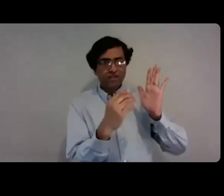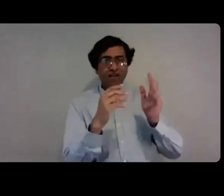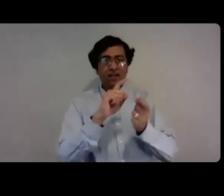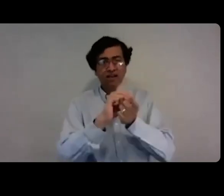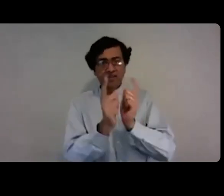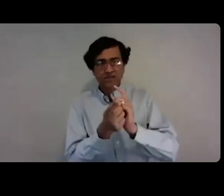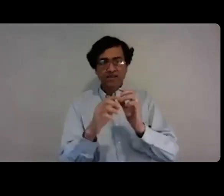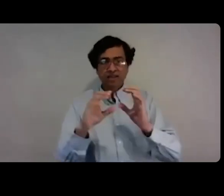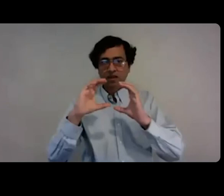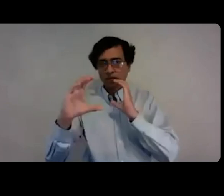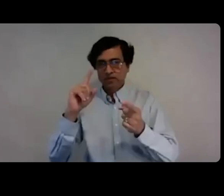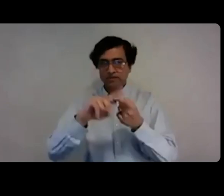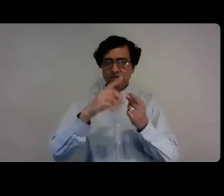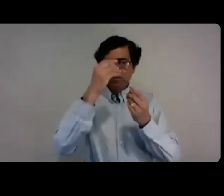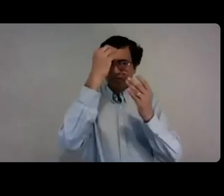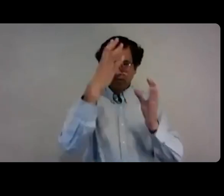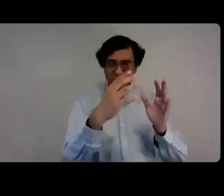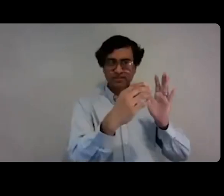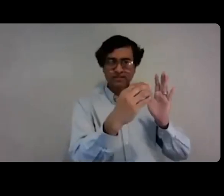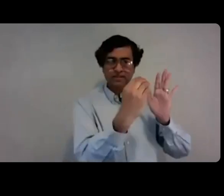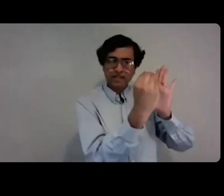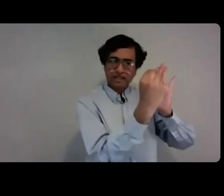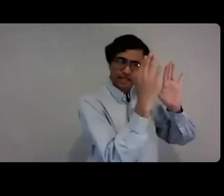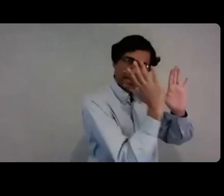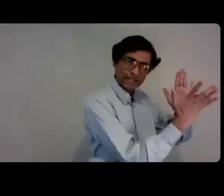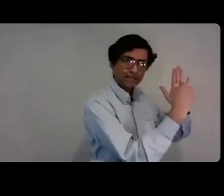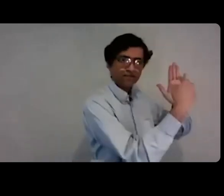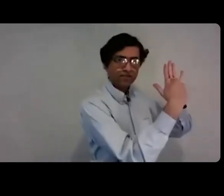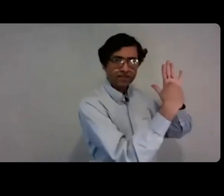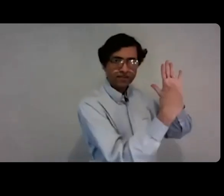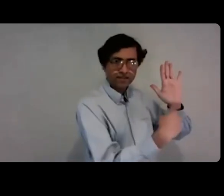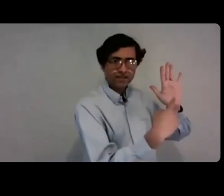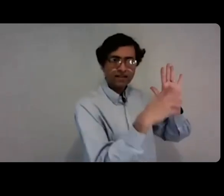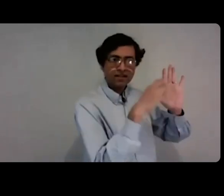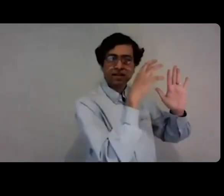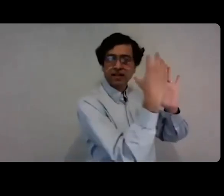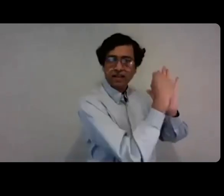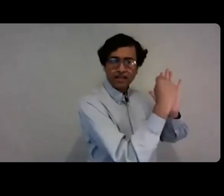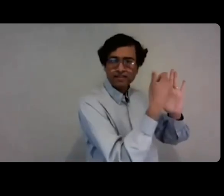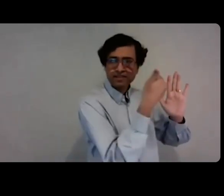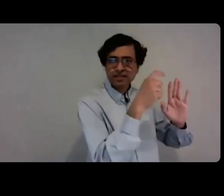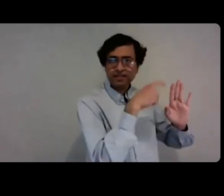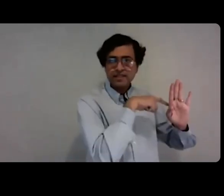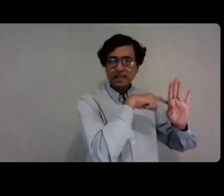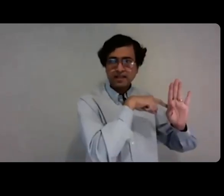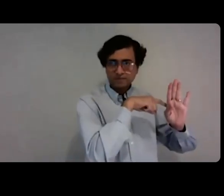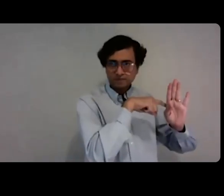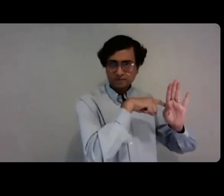In a deaf class you will typically see information written on the board and instructions that